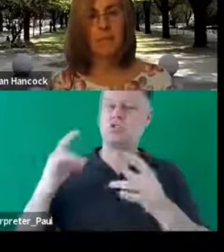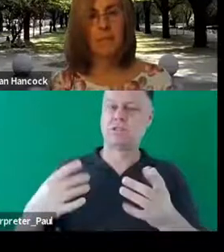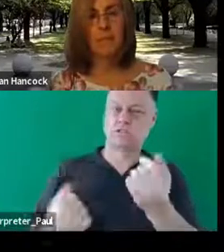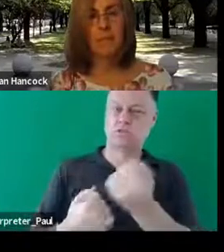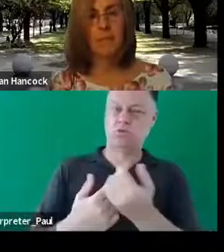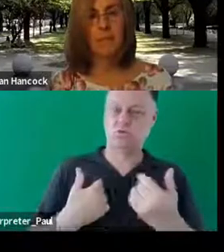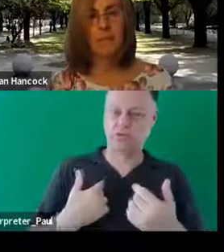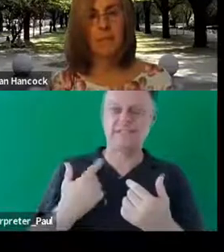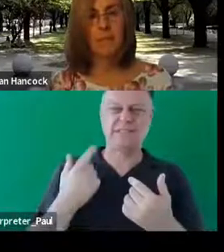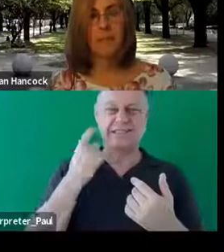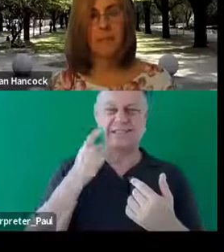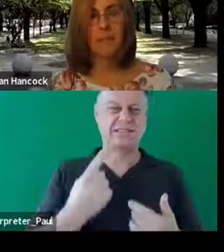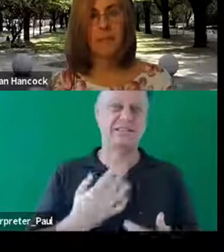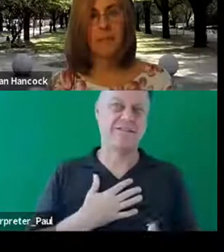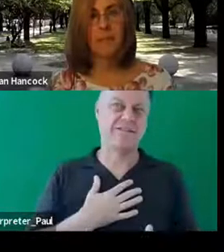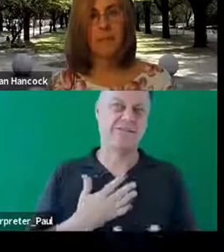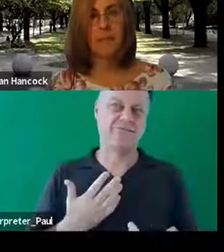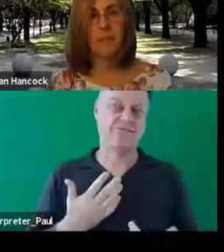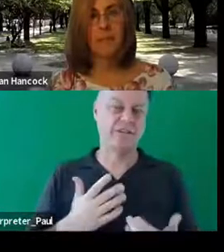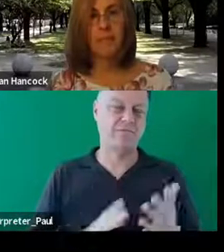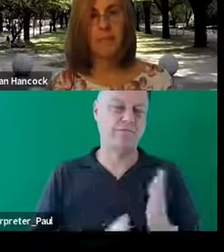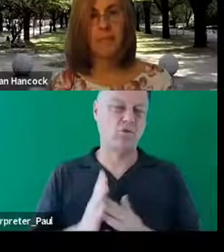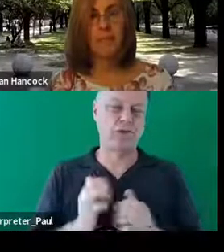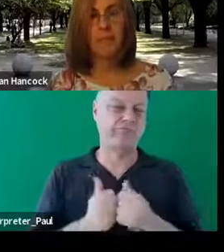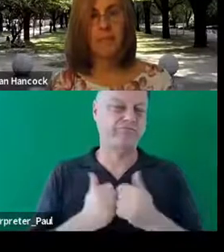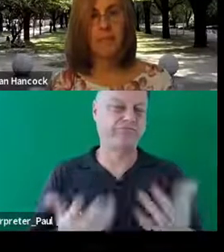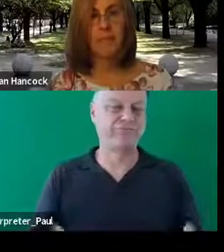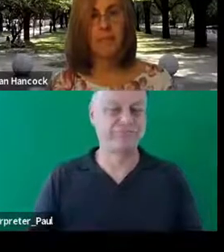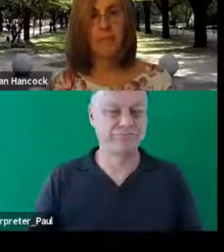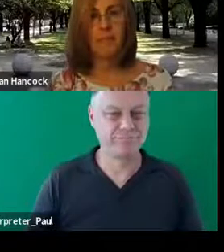you can end up being quite burnt out. So I think it’s really important to get that